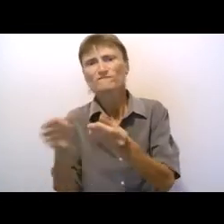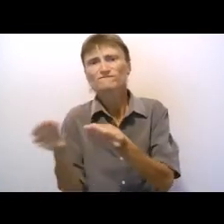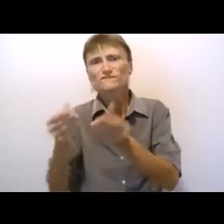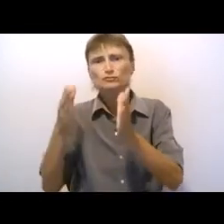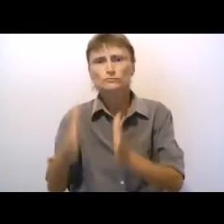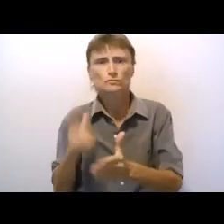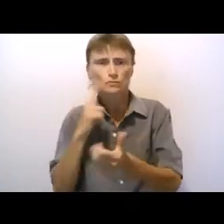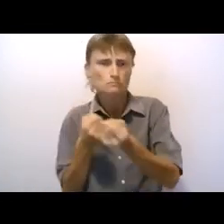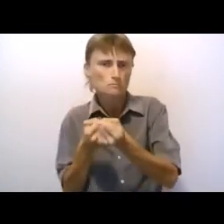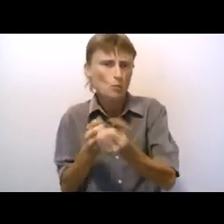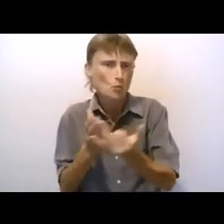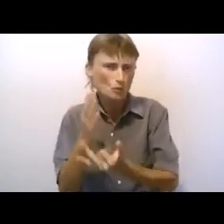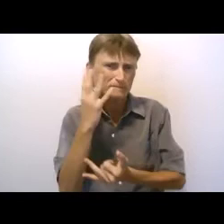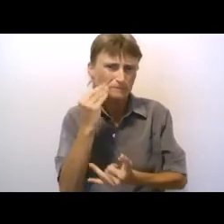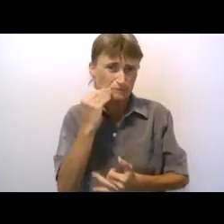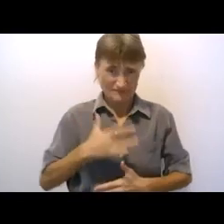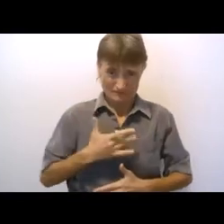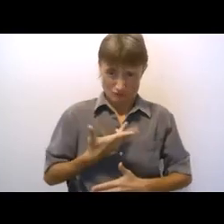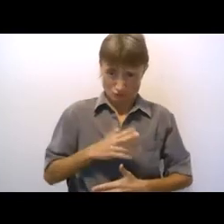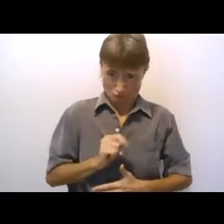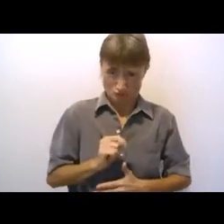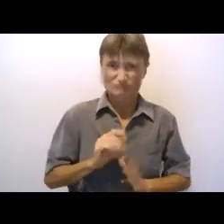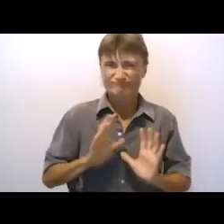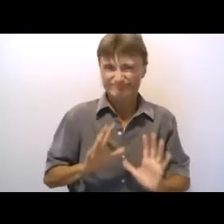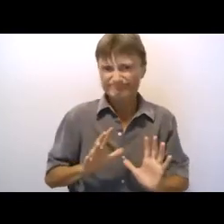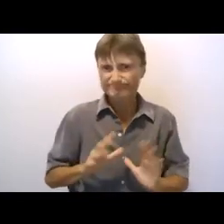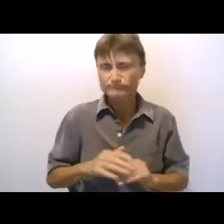I want to also state that we recognize that asking people to share in this space is a